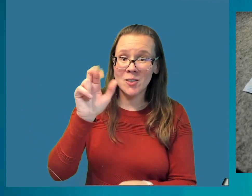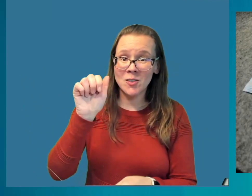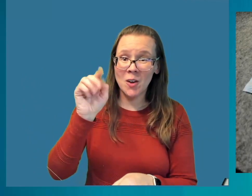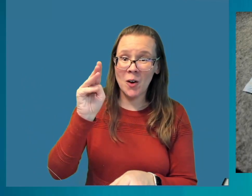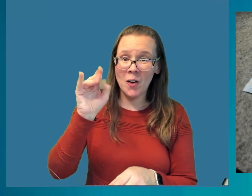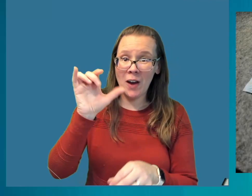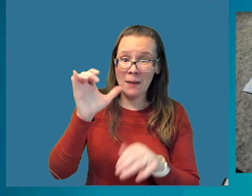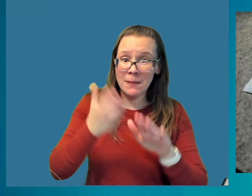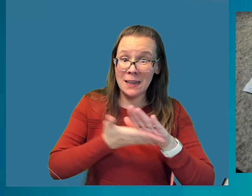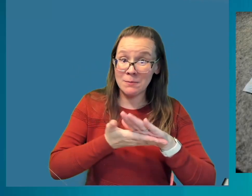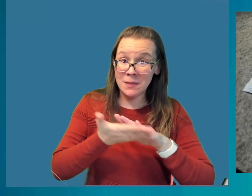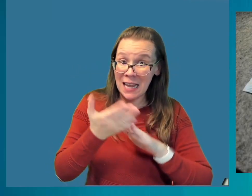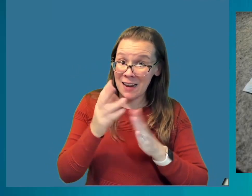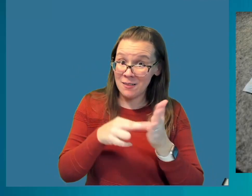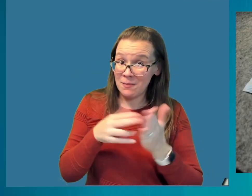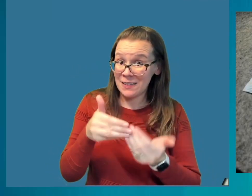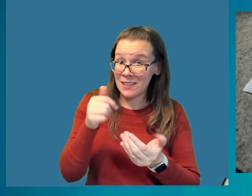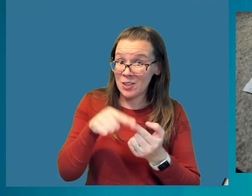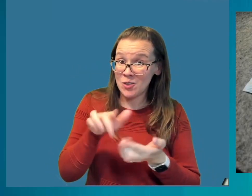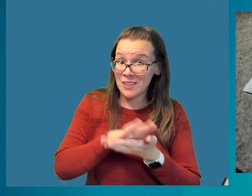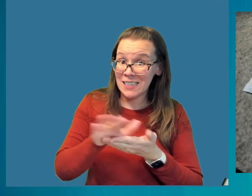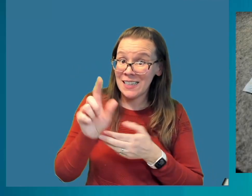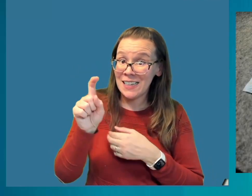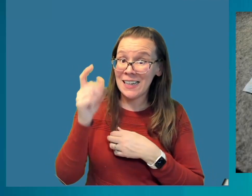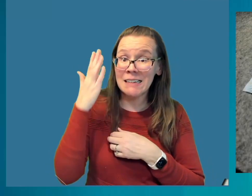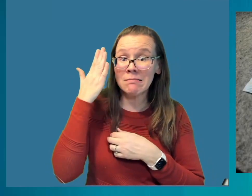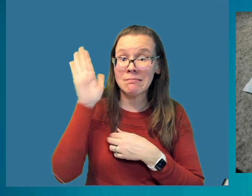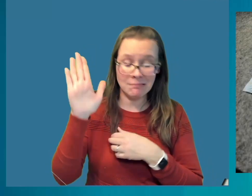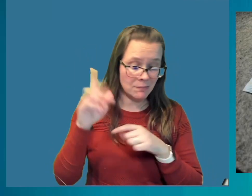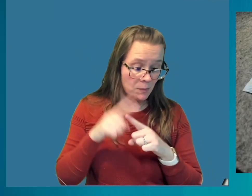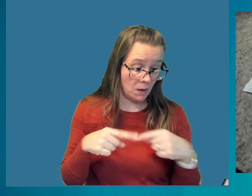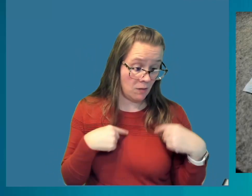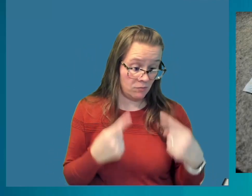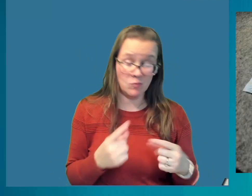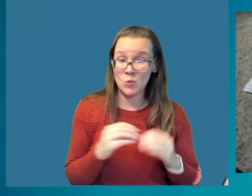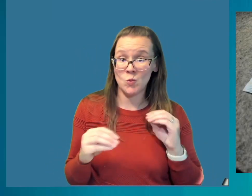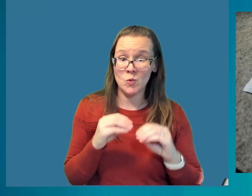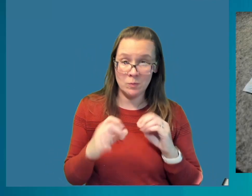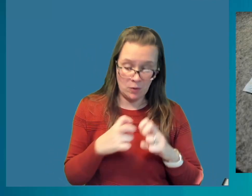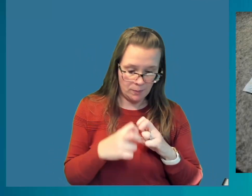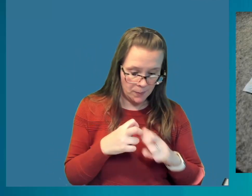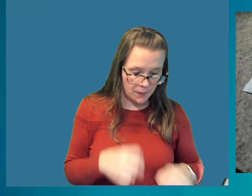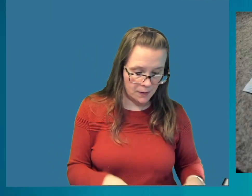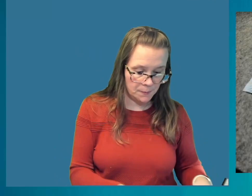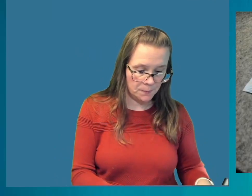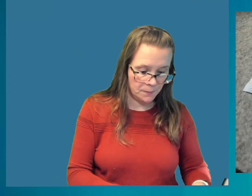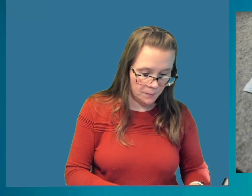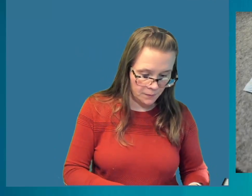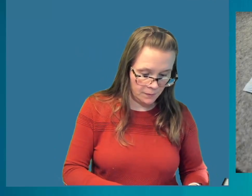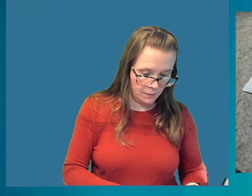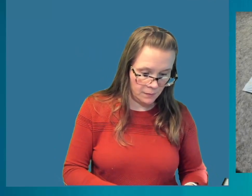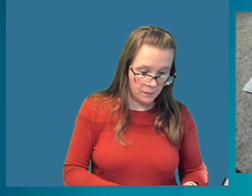It may be because of the particular underside of my Oliso iron. I don't know, but I haven't